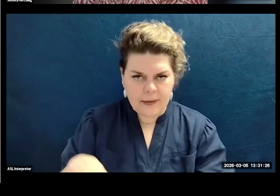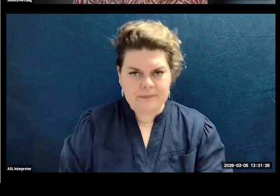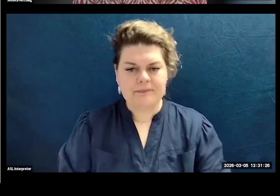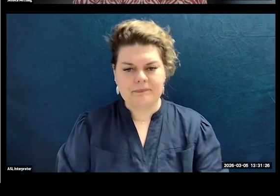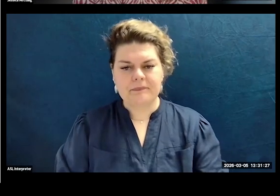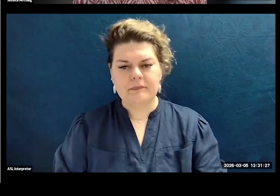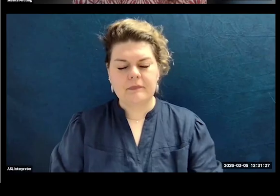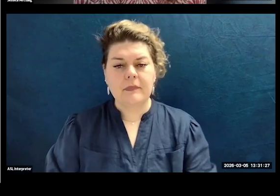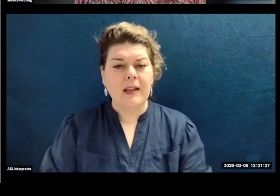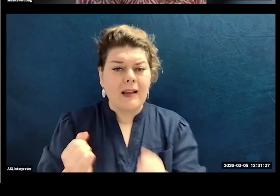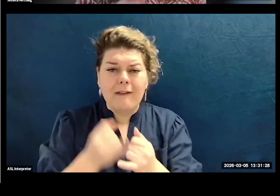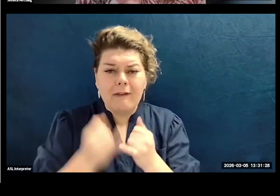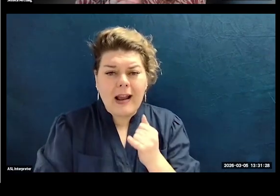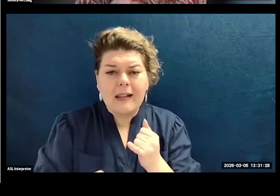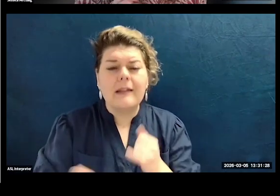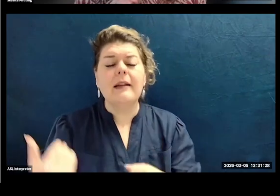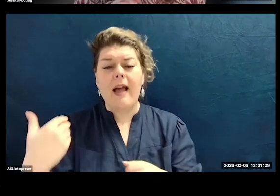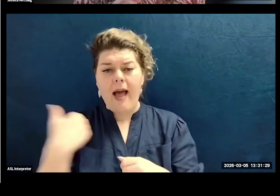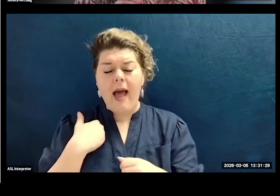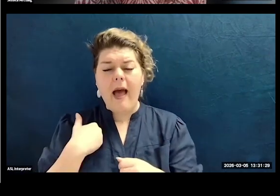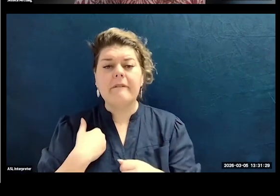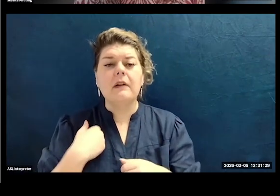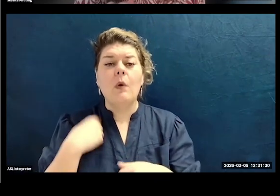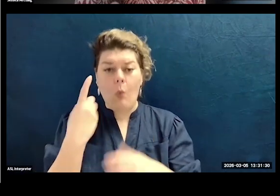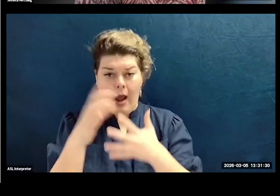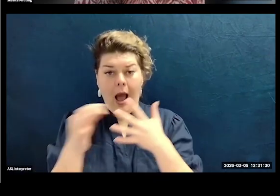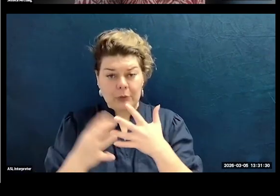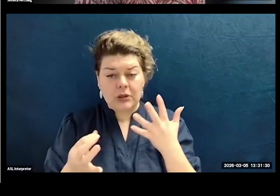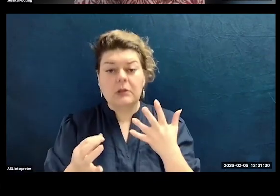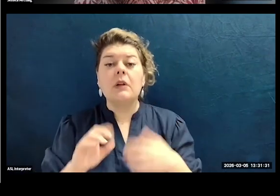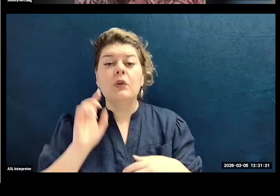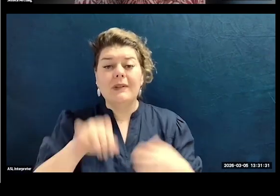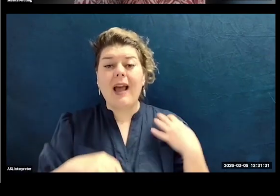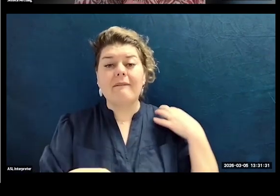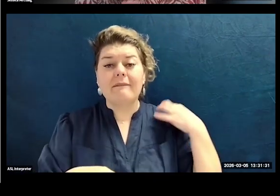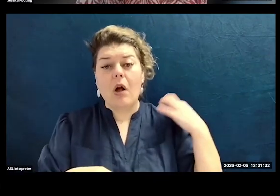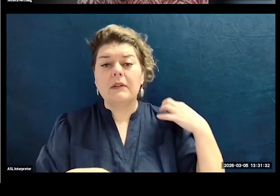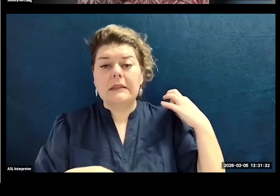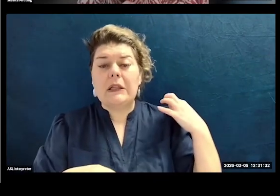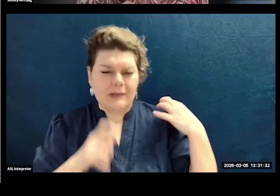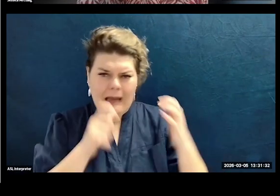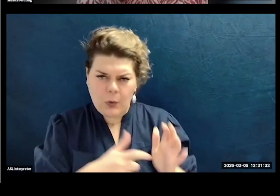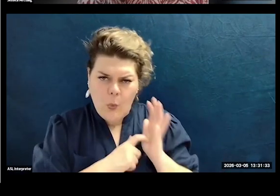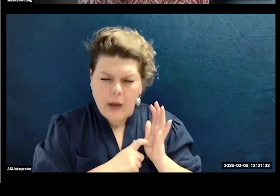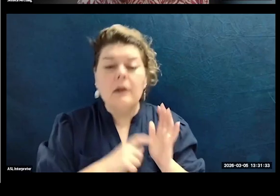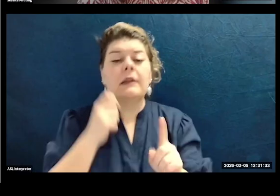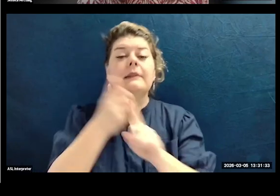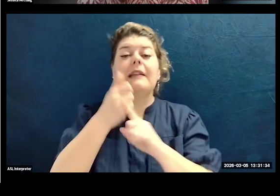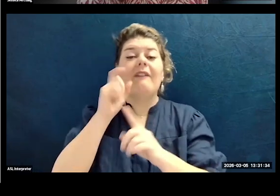And then finally, there's an option at U of M to voluntarily self-identify as having a disability through Wolverine Access.